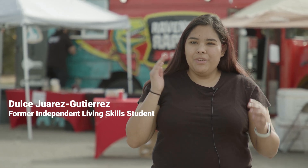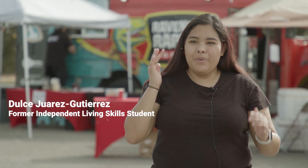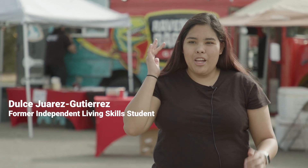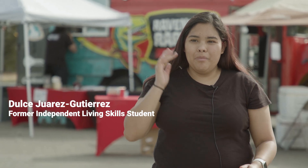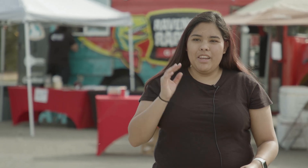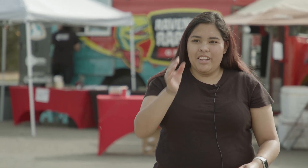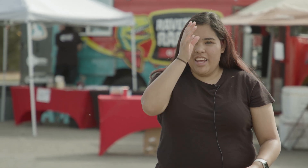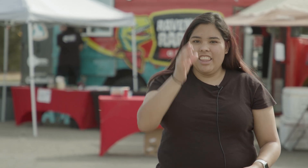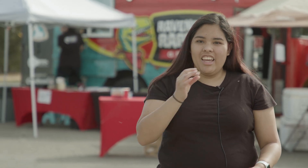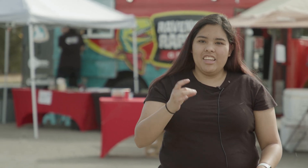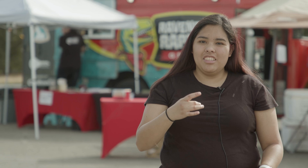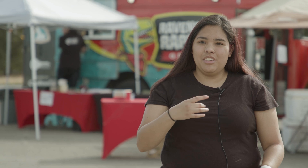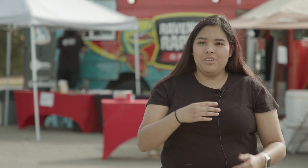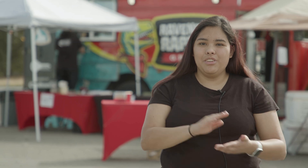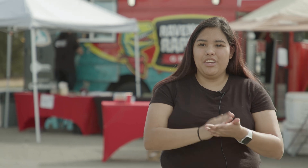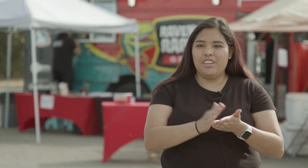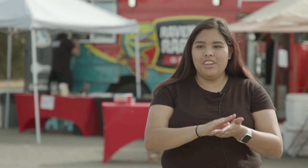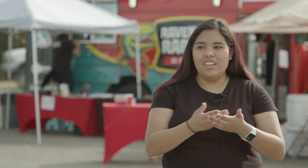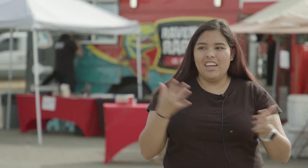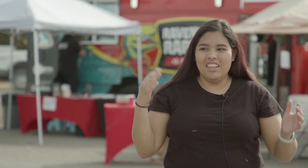why my dad likes cooking a lot.